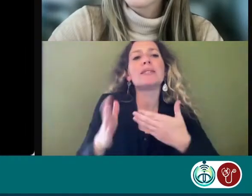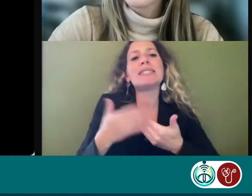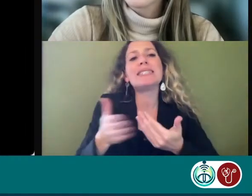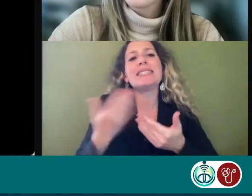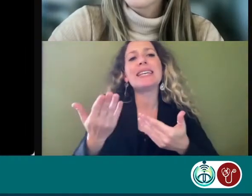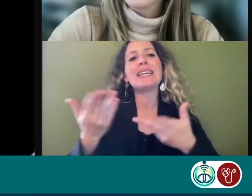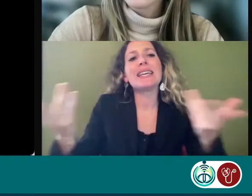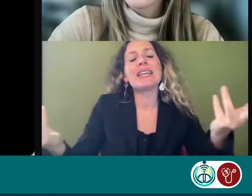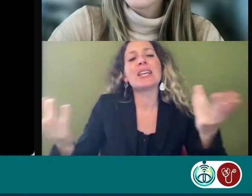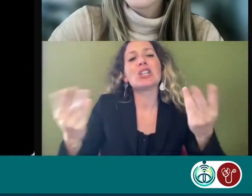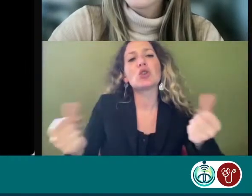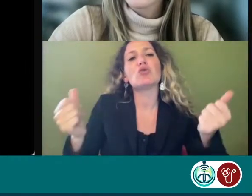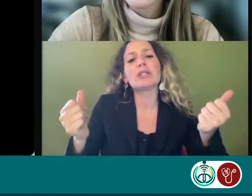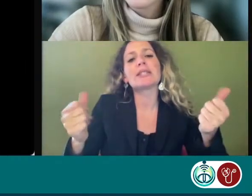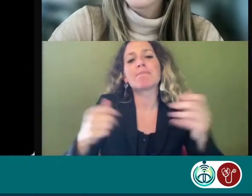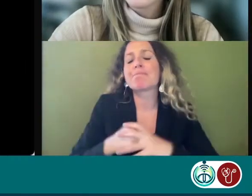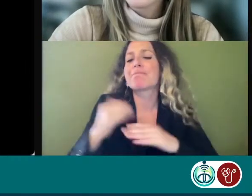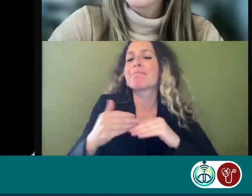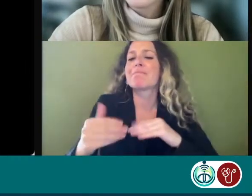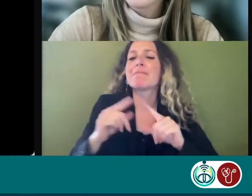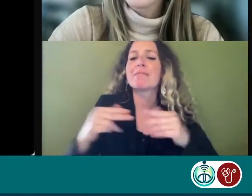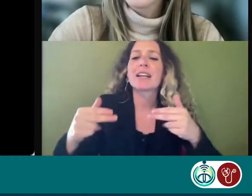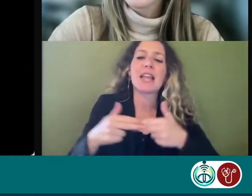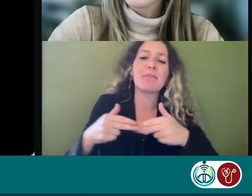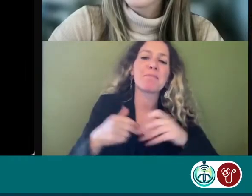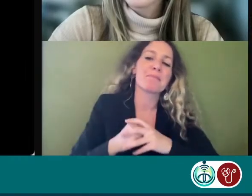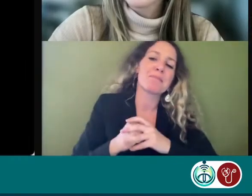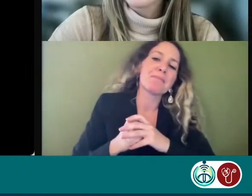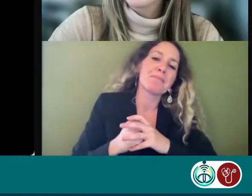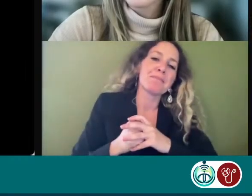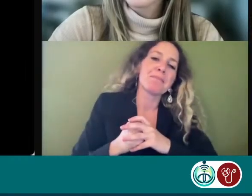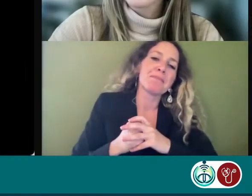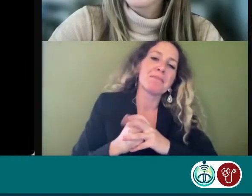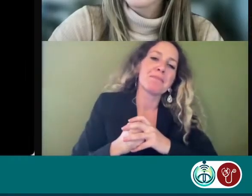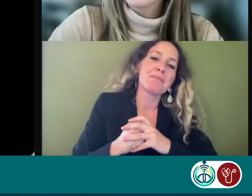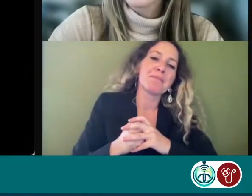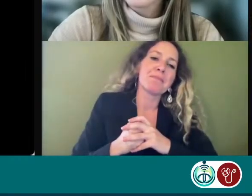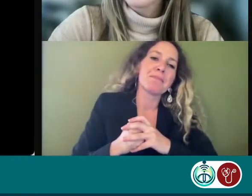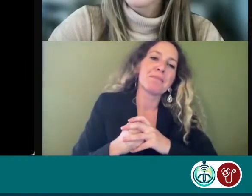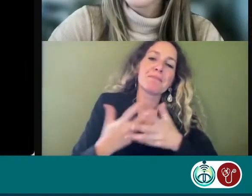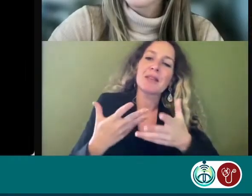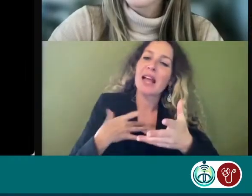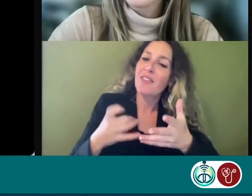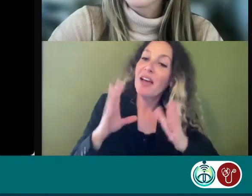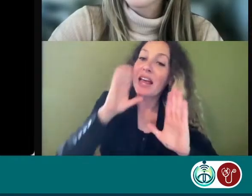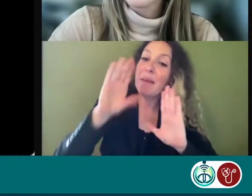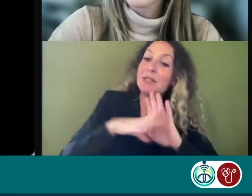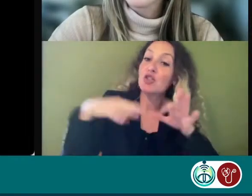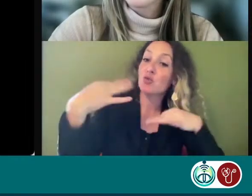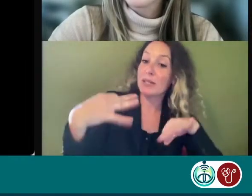Next slide. I also like images to explain things, and I think as I said, it's not a perfect solution